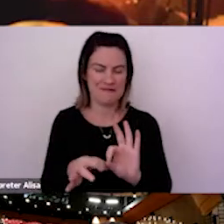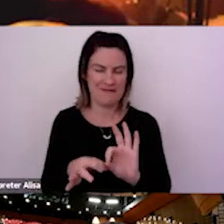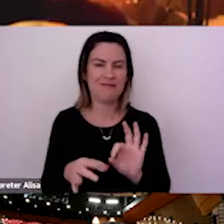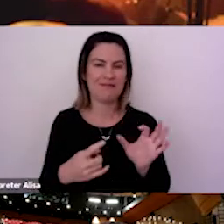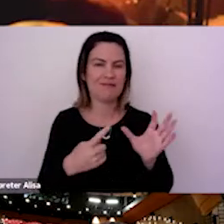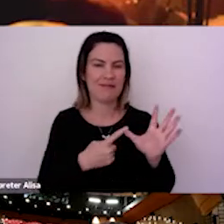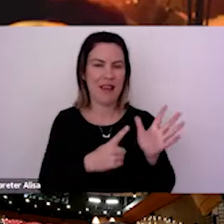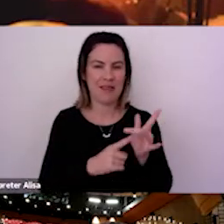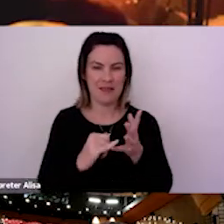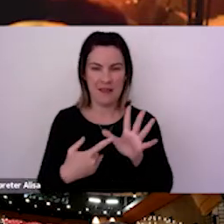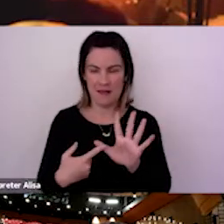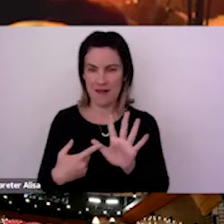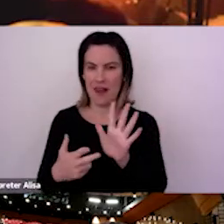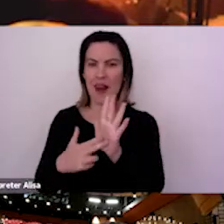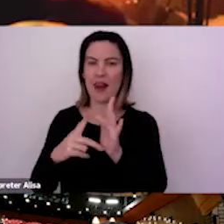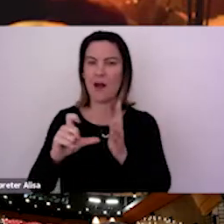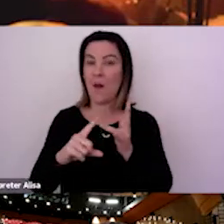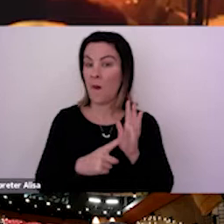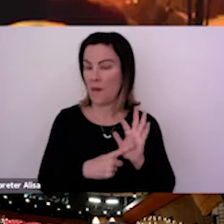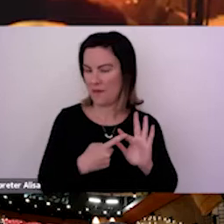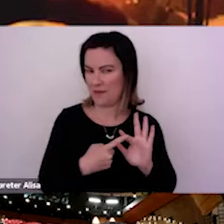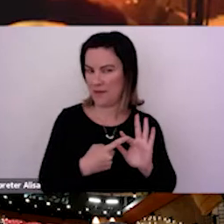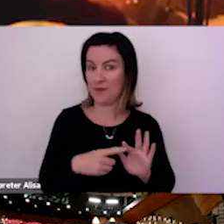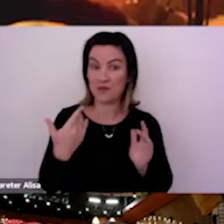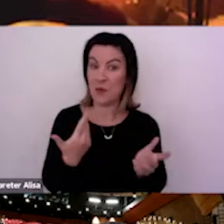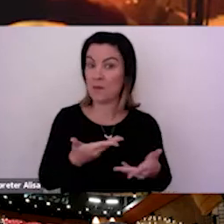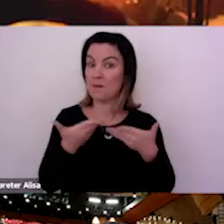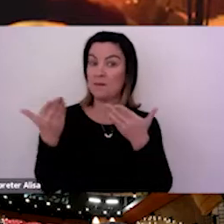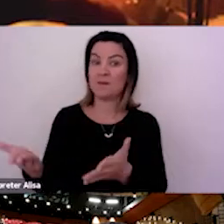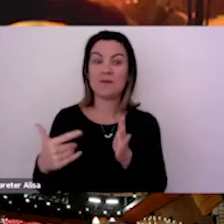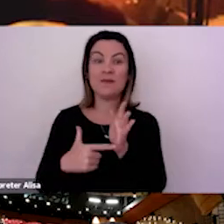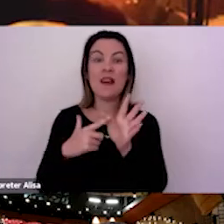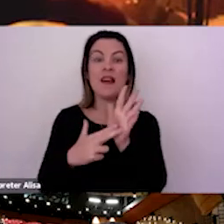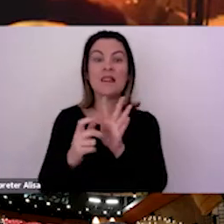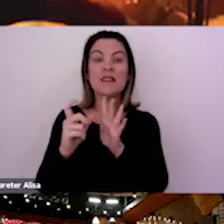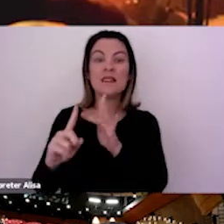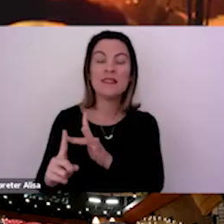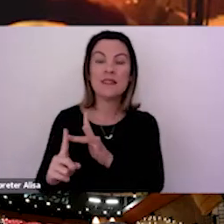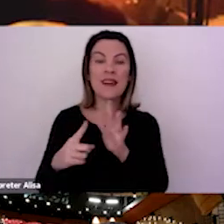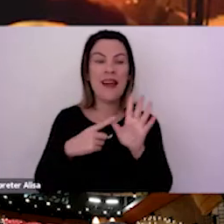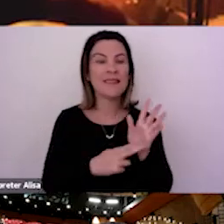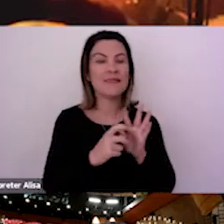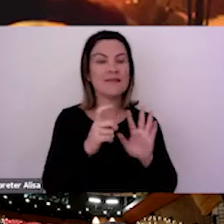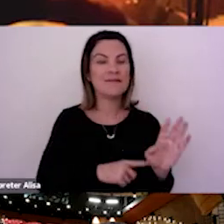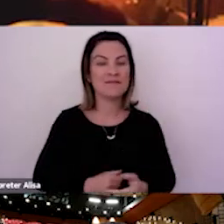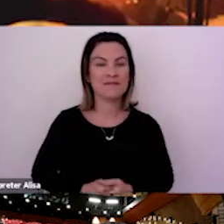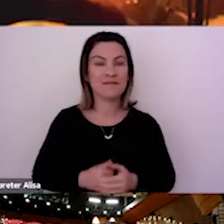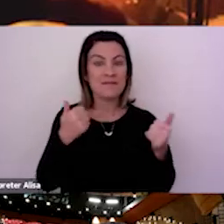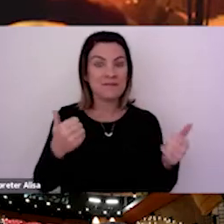Over to you, Tandi and Andy. Thanks, Lina.